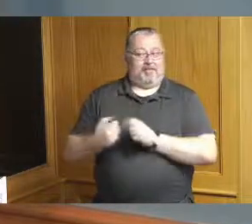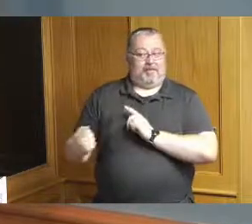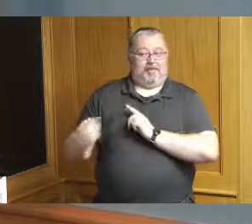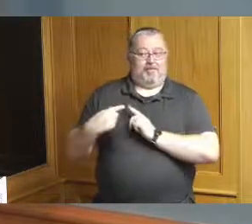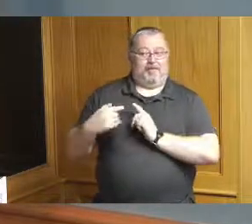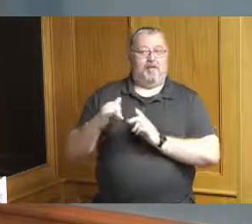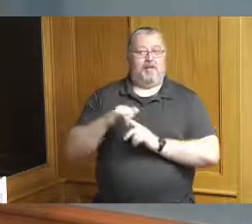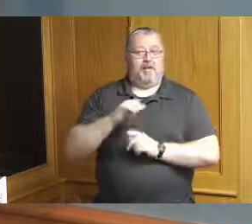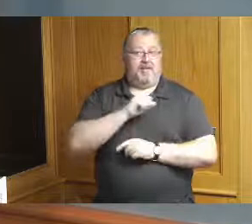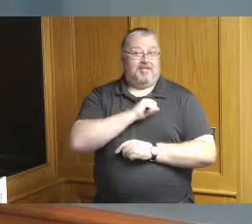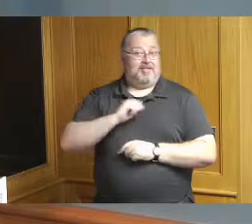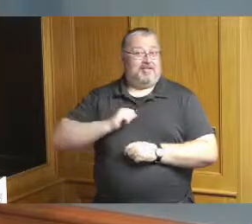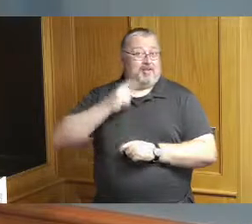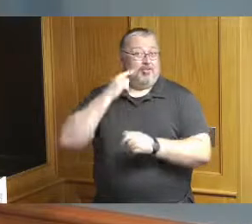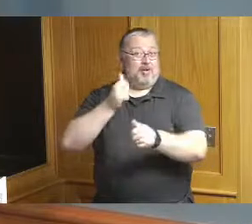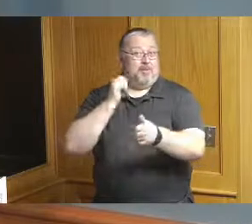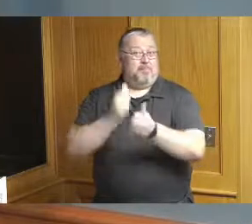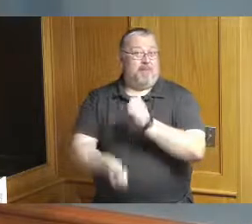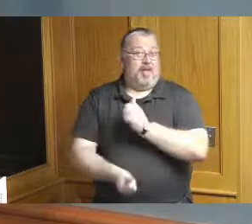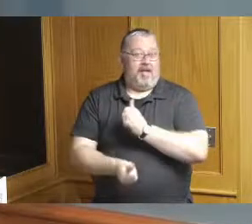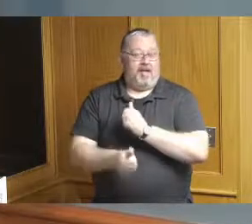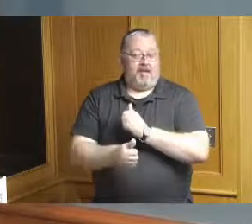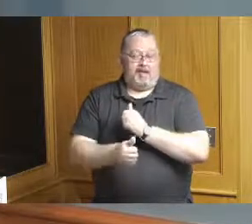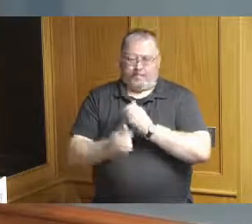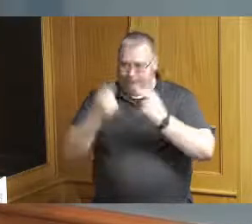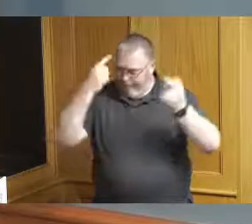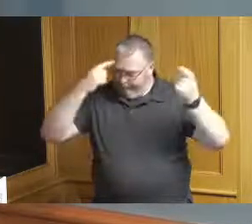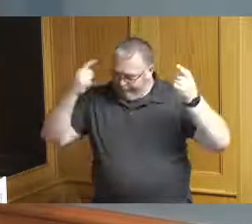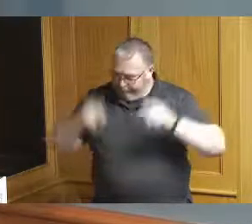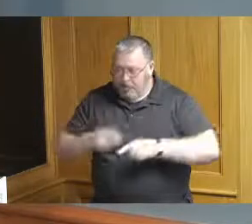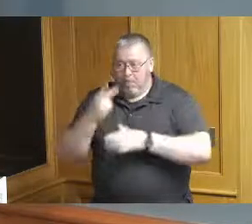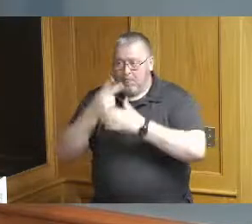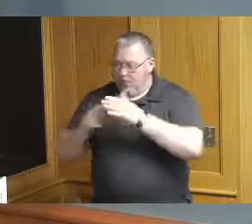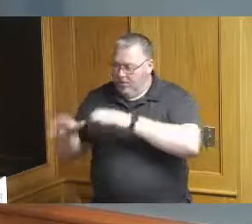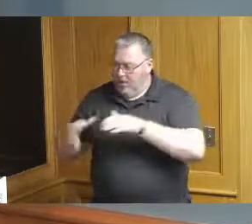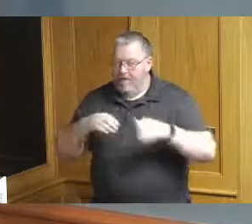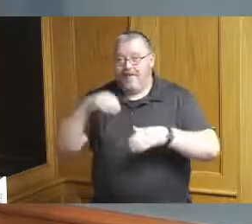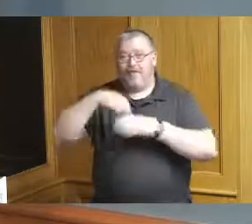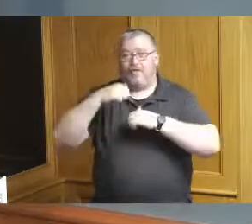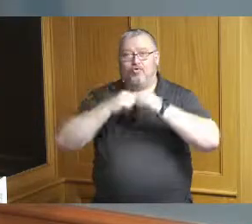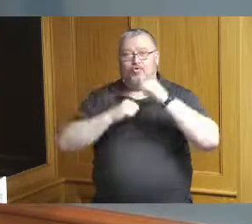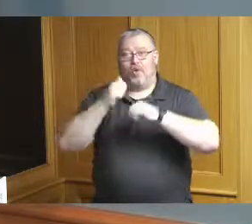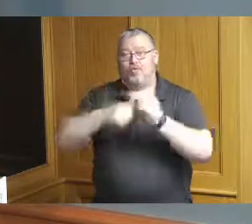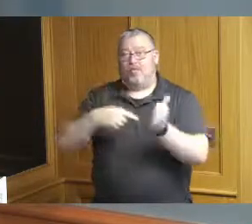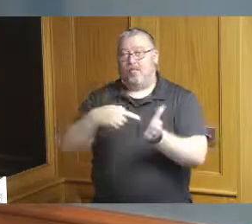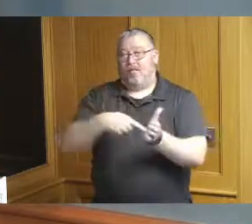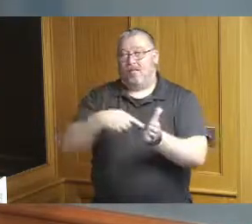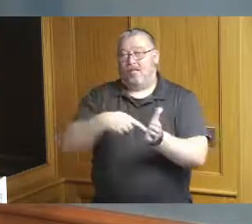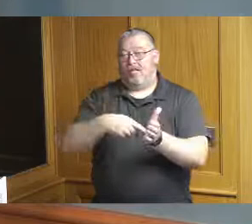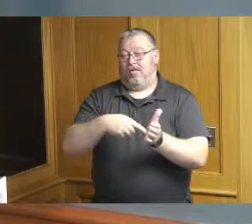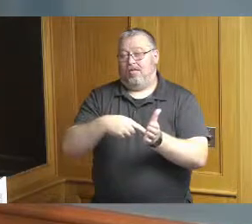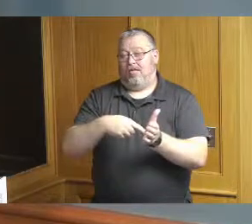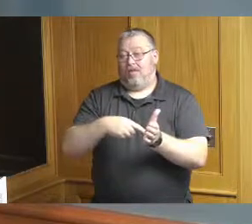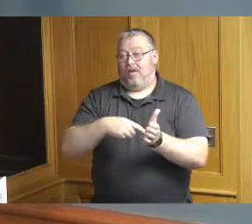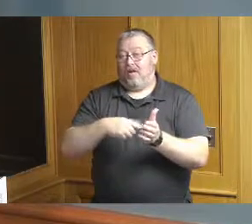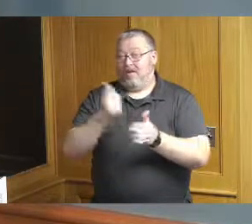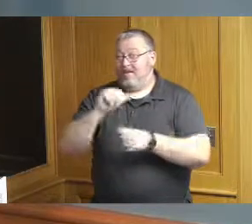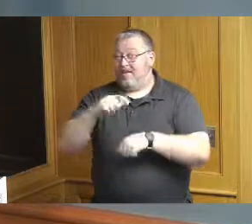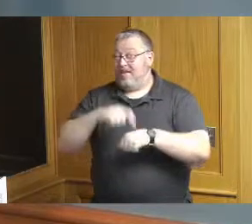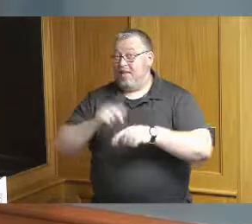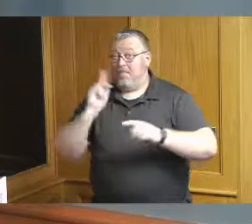Senate just passed by bipartisan infrastructure bill which is um anytime people can work together